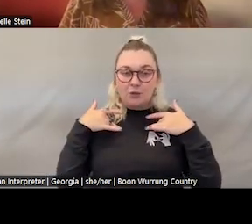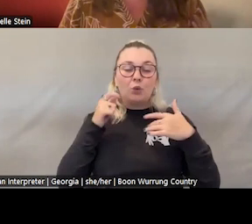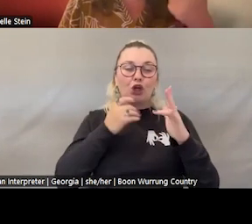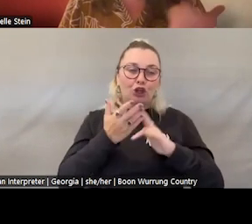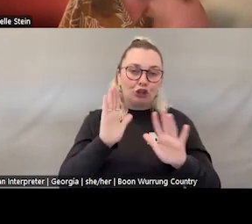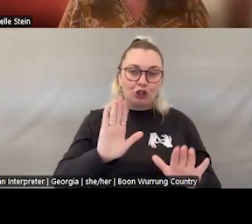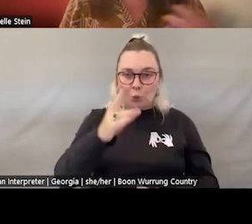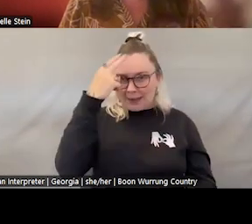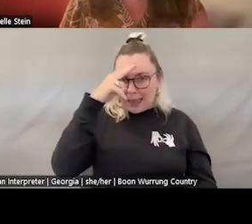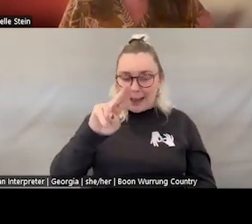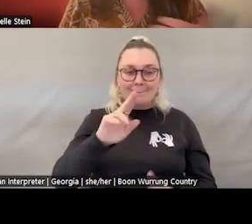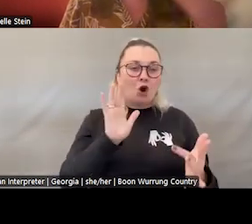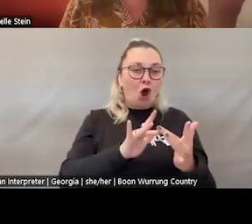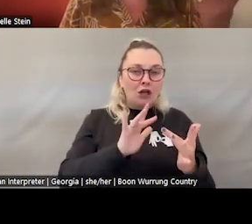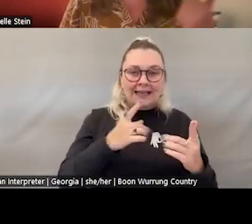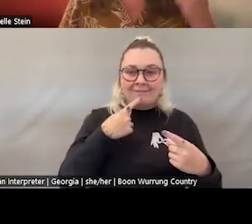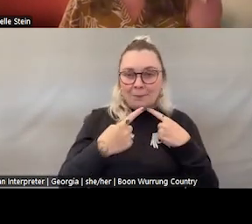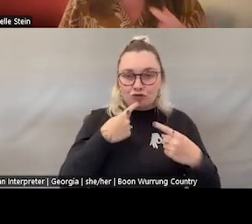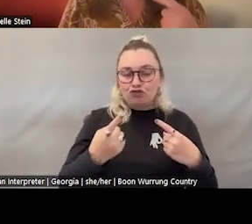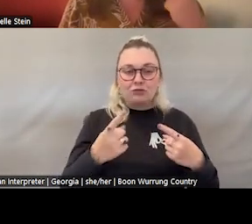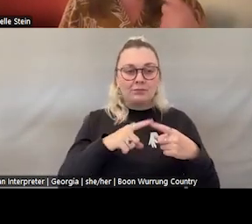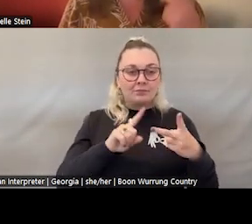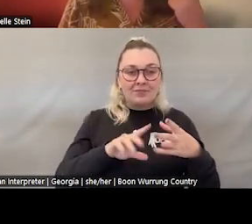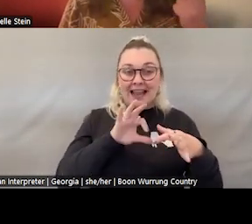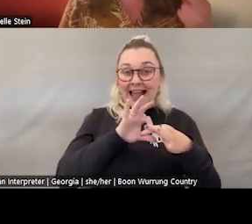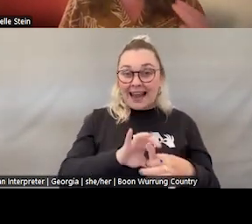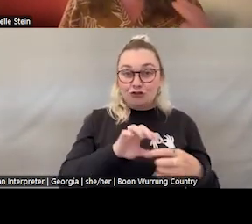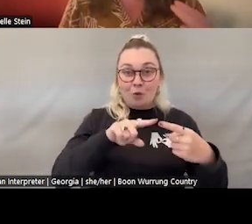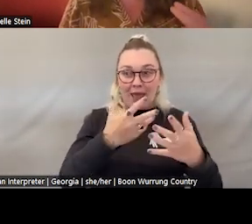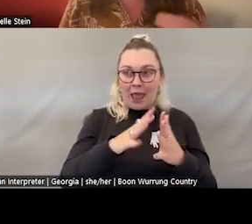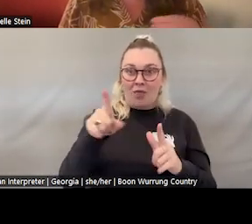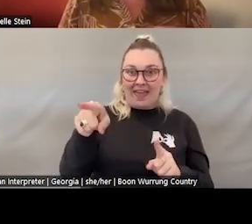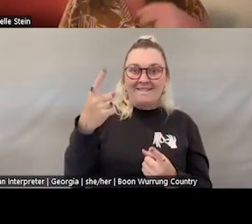Your name and any kind of contact details, connection point about how they found you.